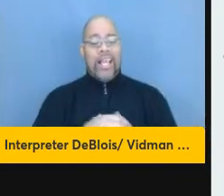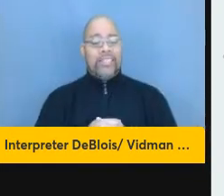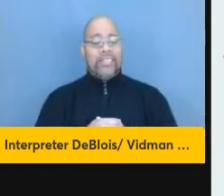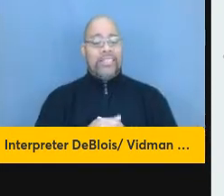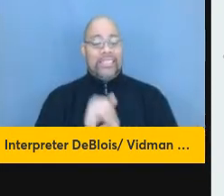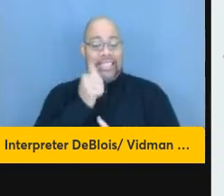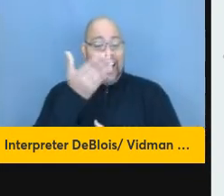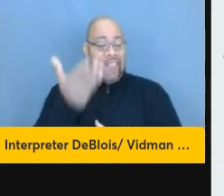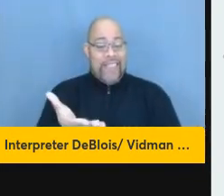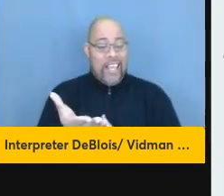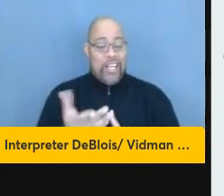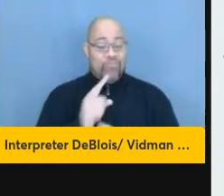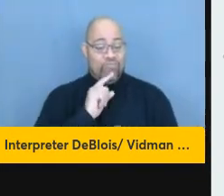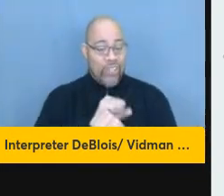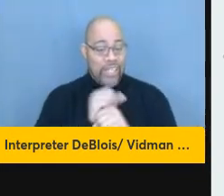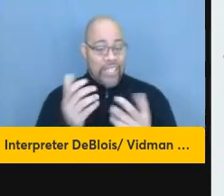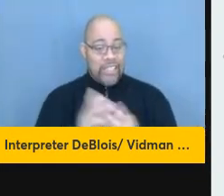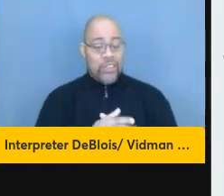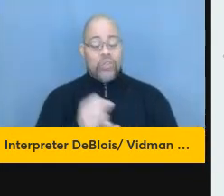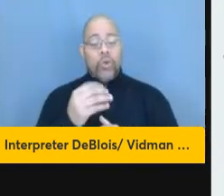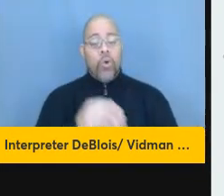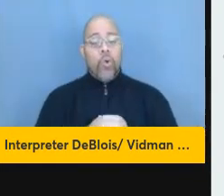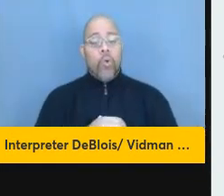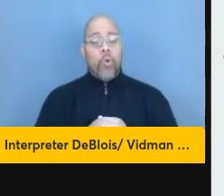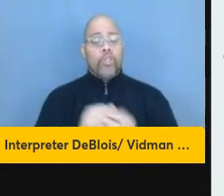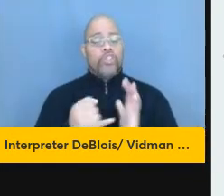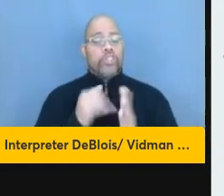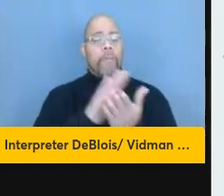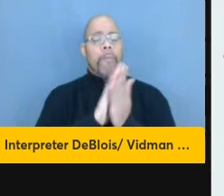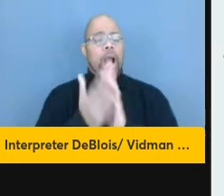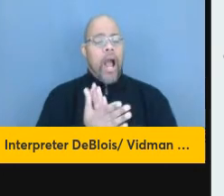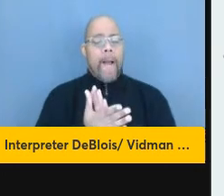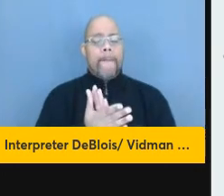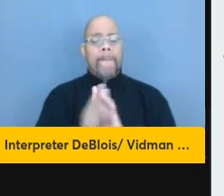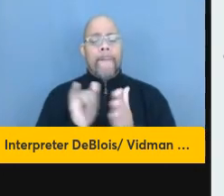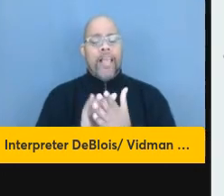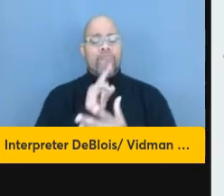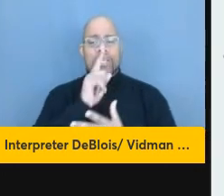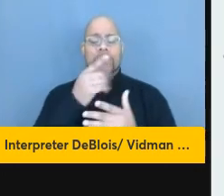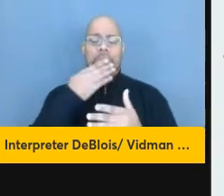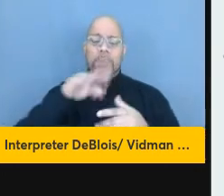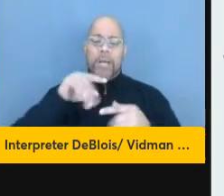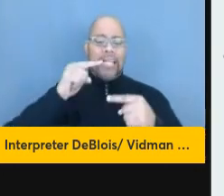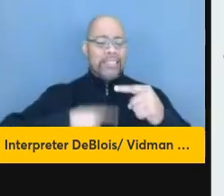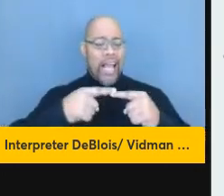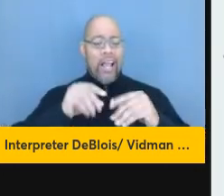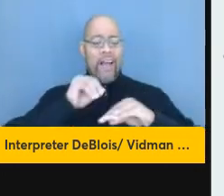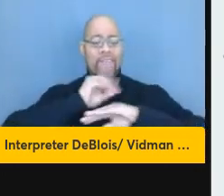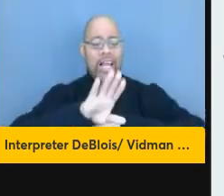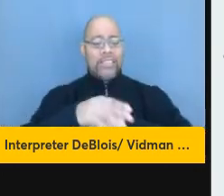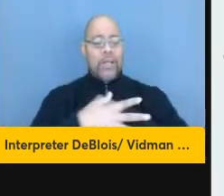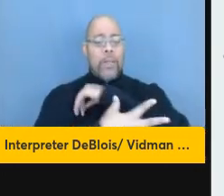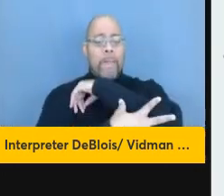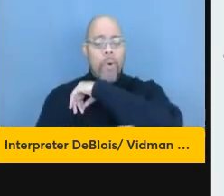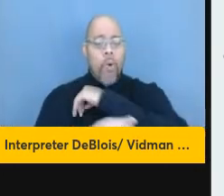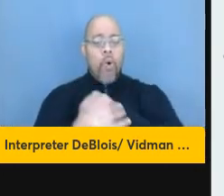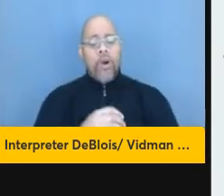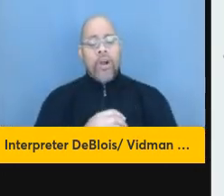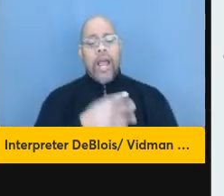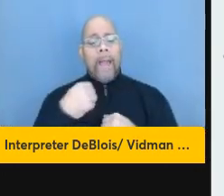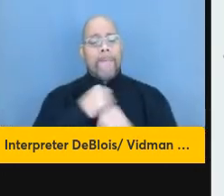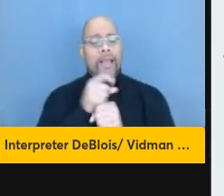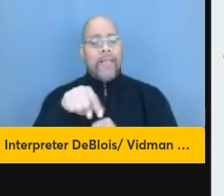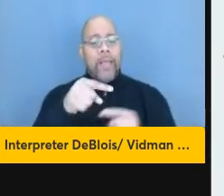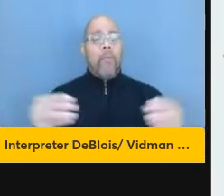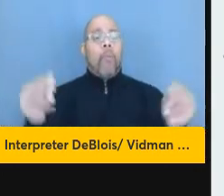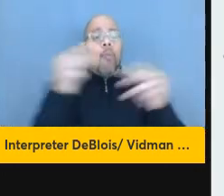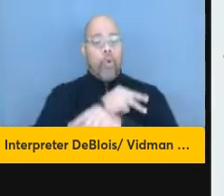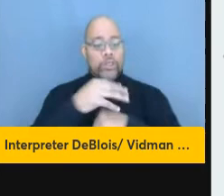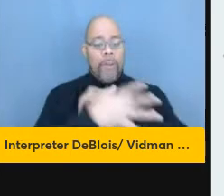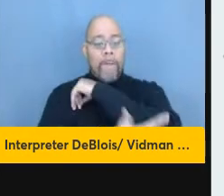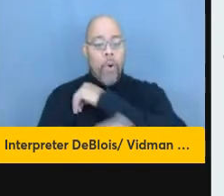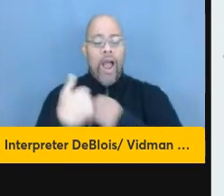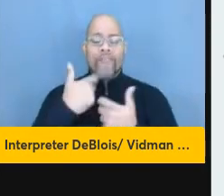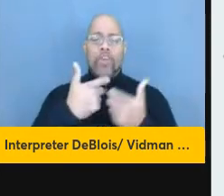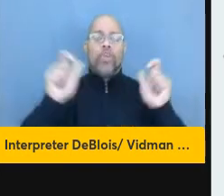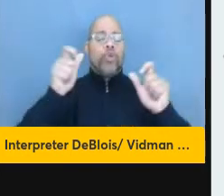really. And so it just becomes a vicious cycle affecting the poor and making them poorer. So it has a huge economic impact